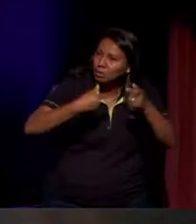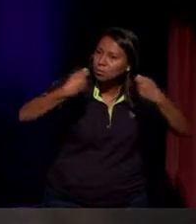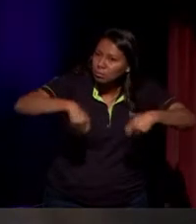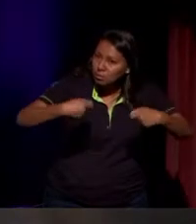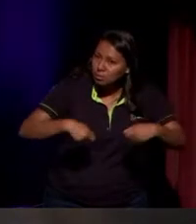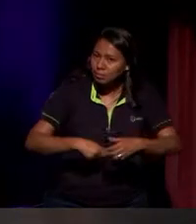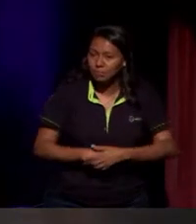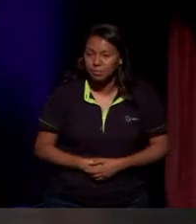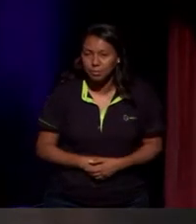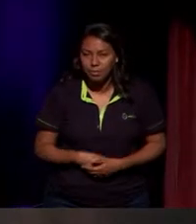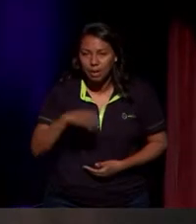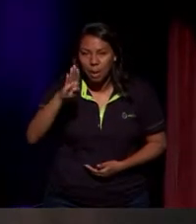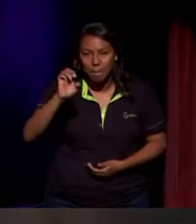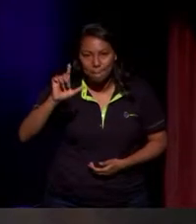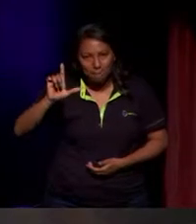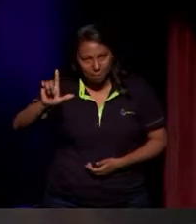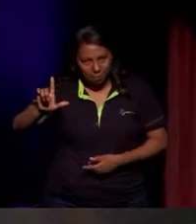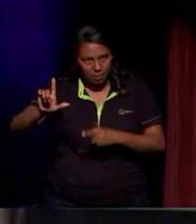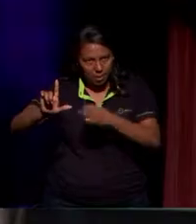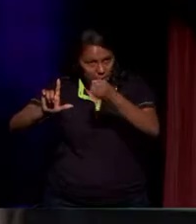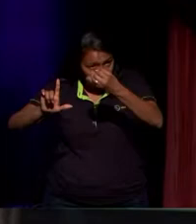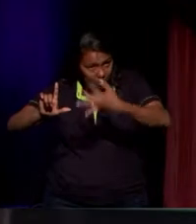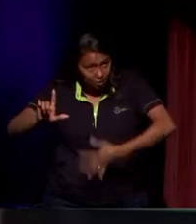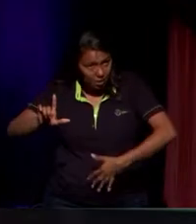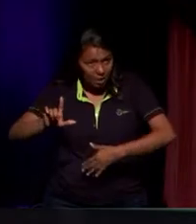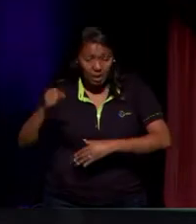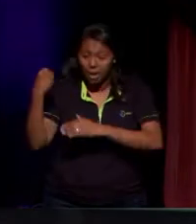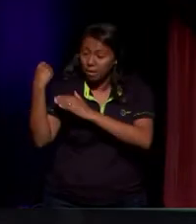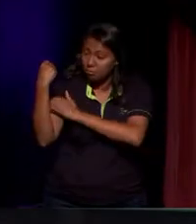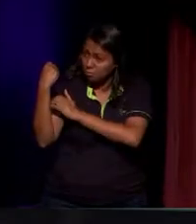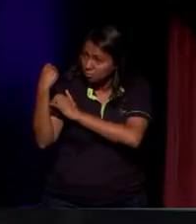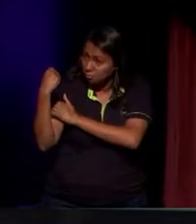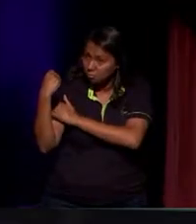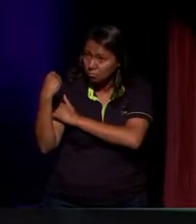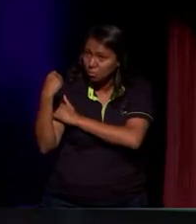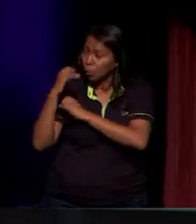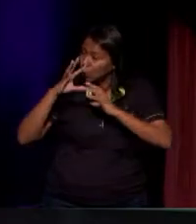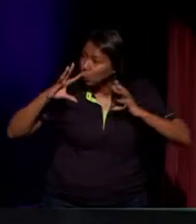Bell Hooks. Feminism is for Everybody. I found it very interesting.